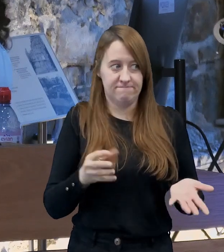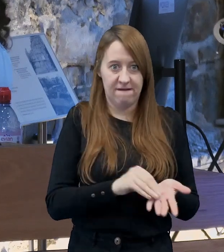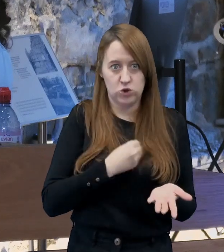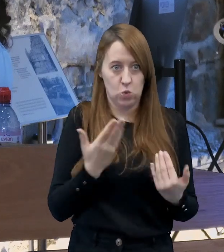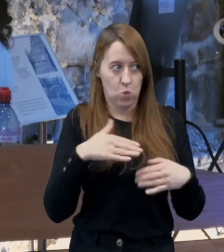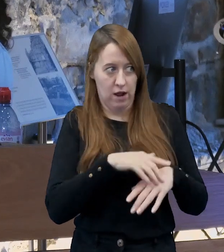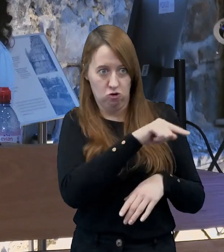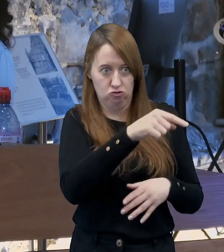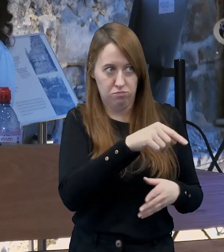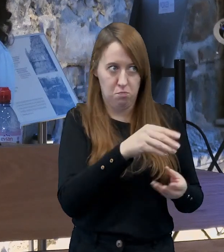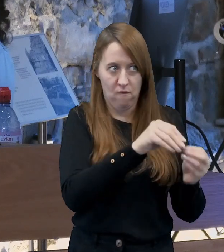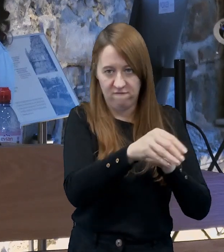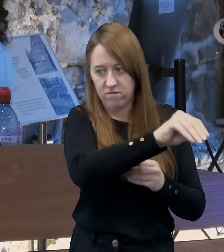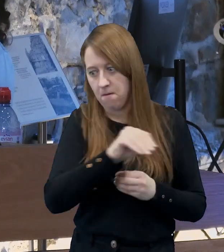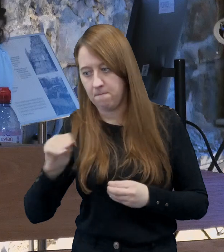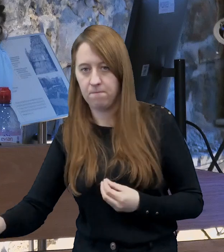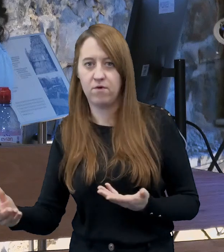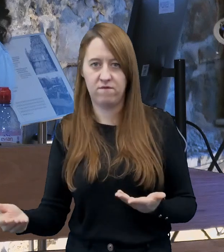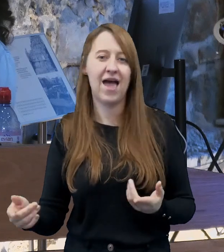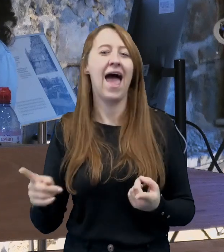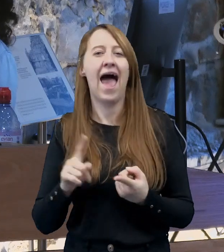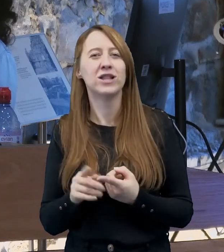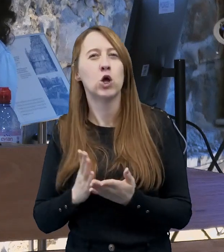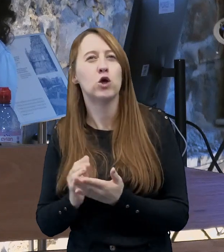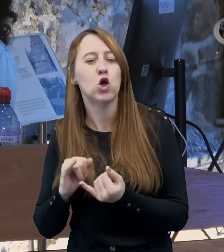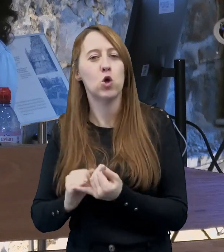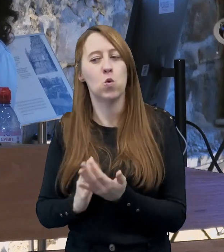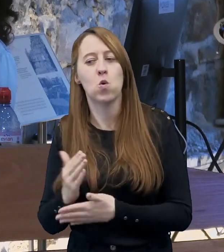the impetus, or who was able to rescue it really, and put it in in 1974.